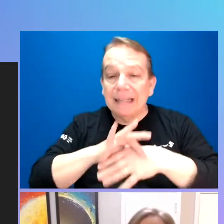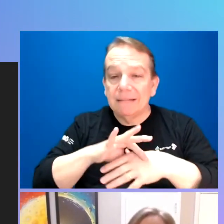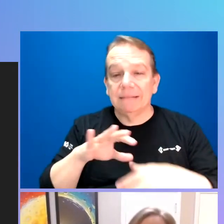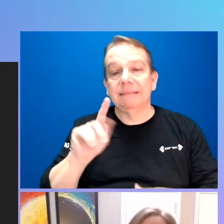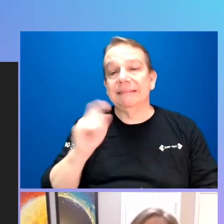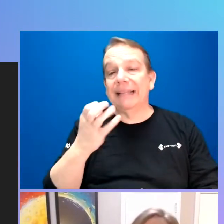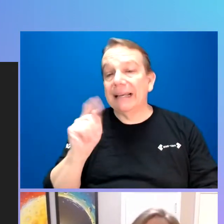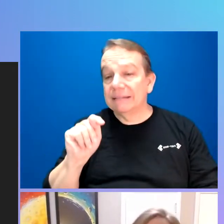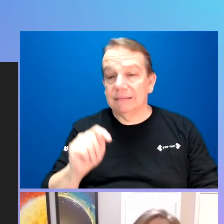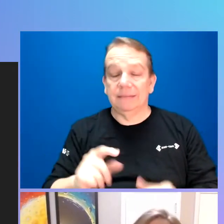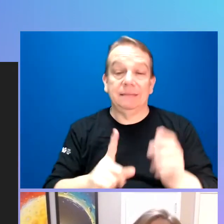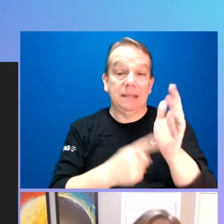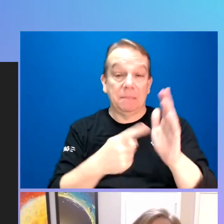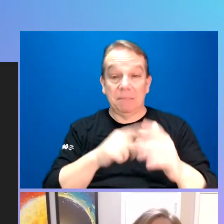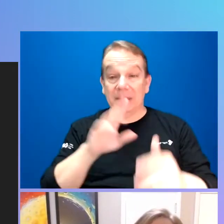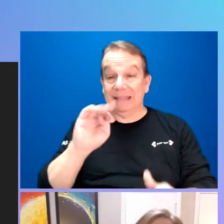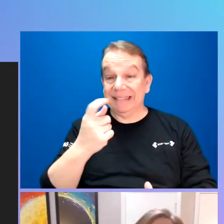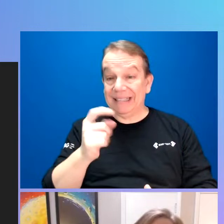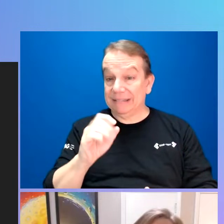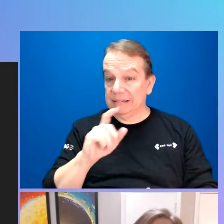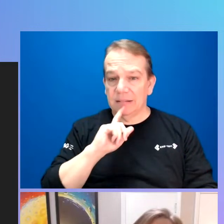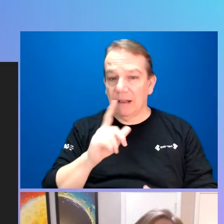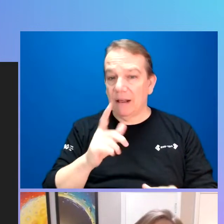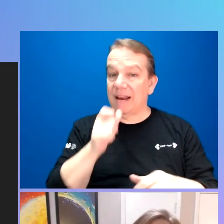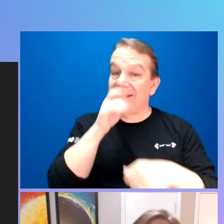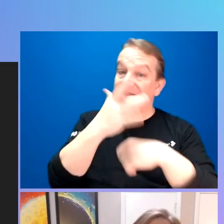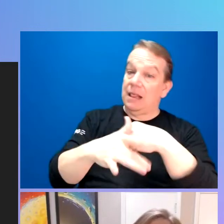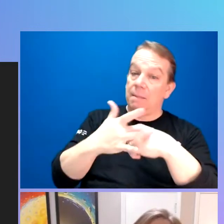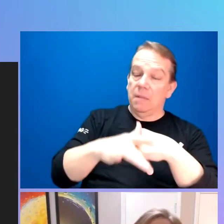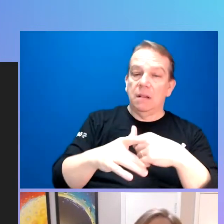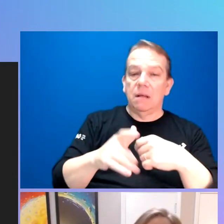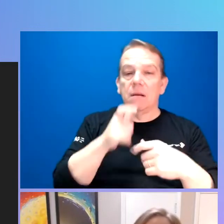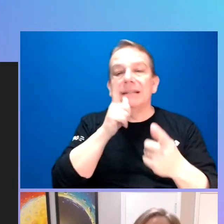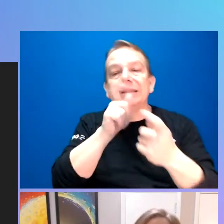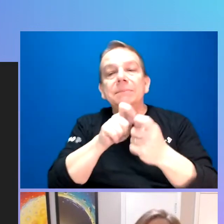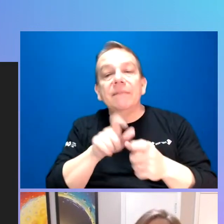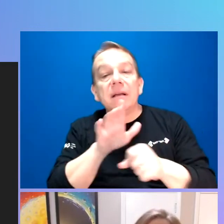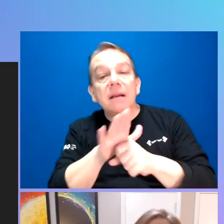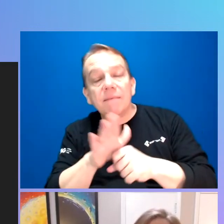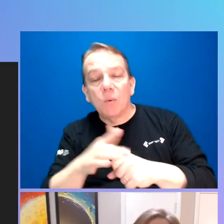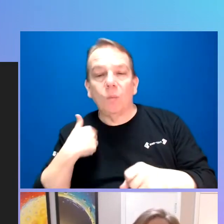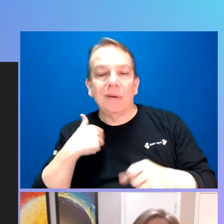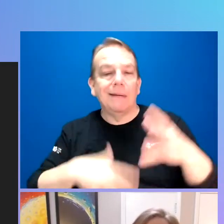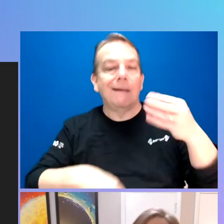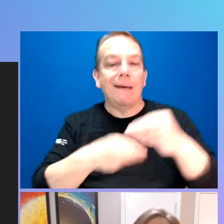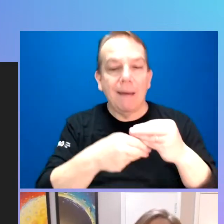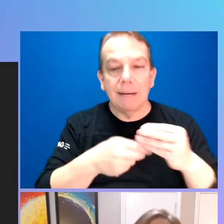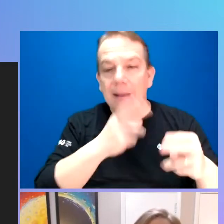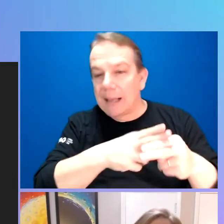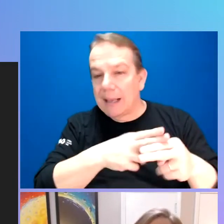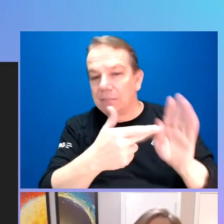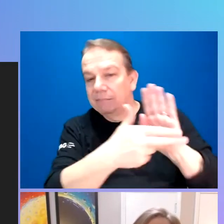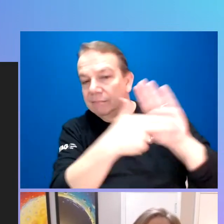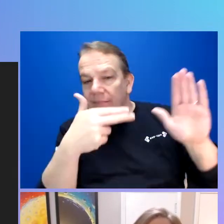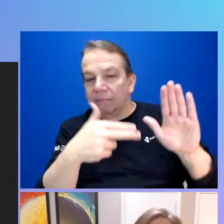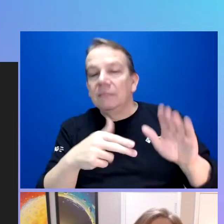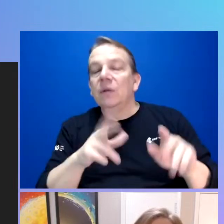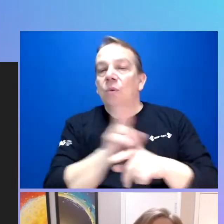text inside the element isn't available or specific enough, we can add a name to the bread